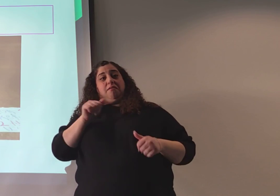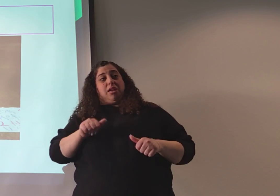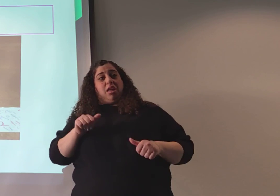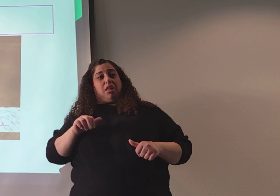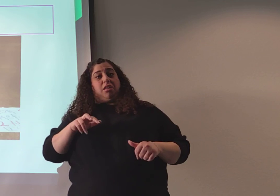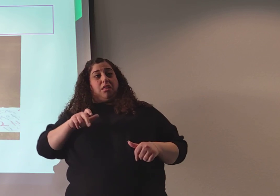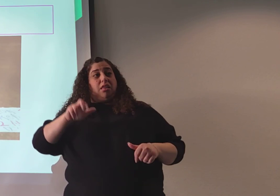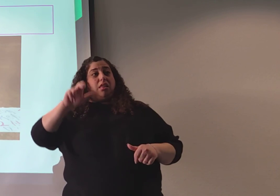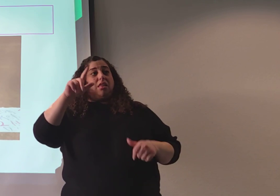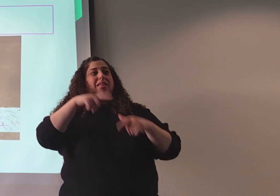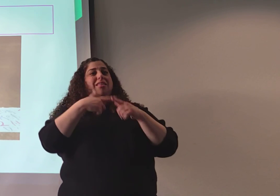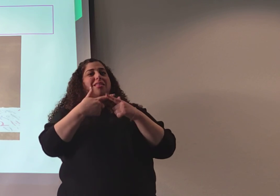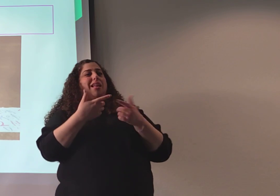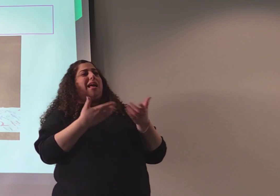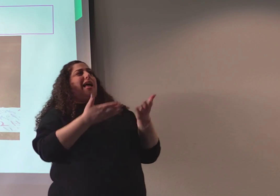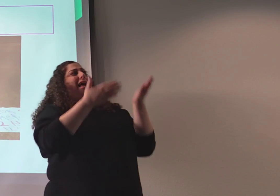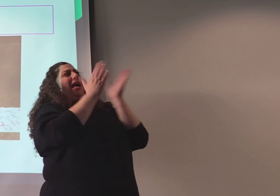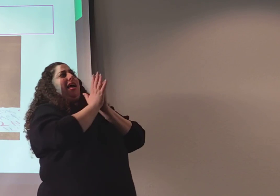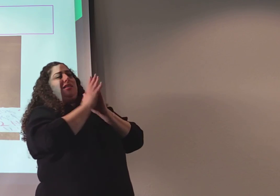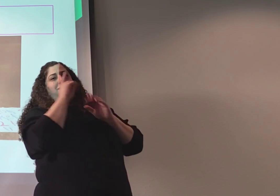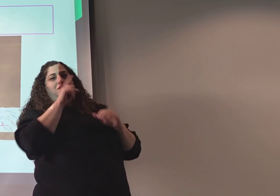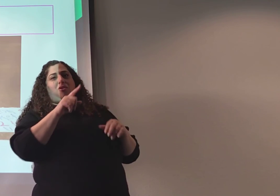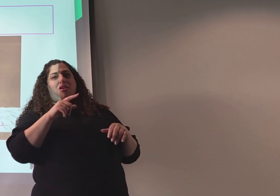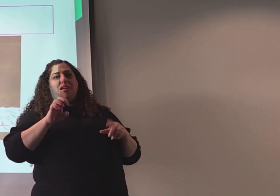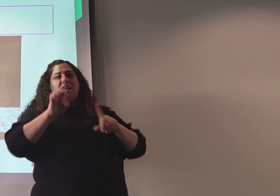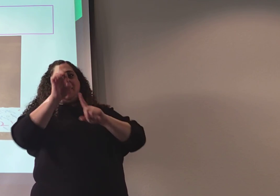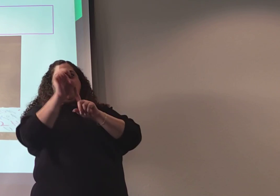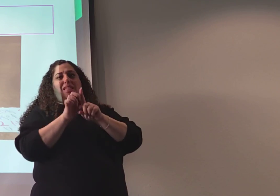So Disability Rights California helps with those things.